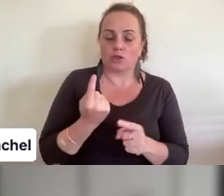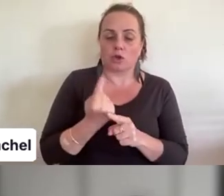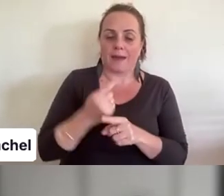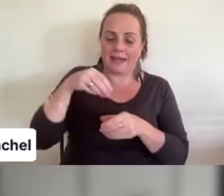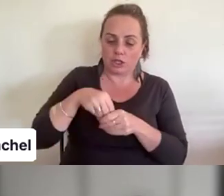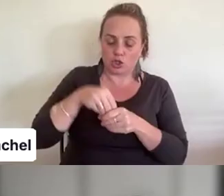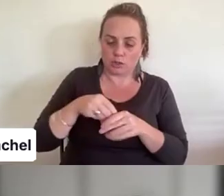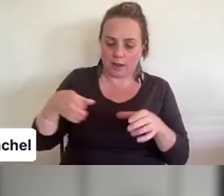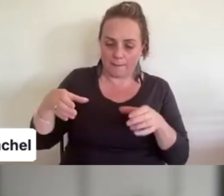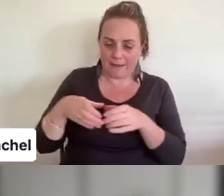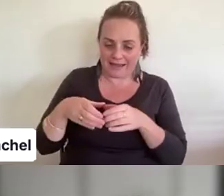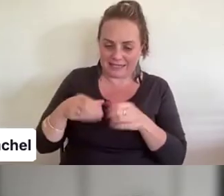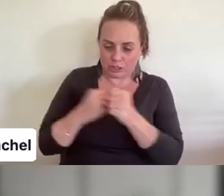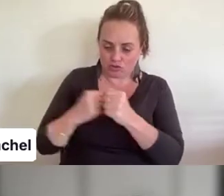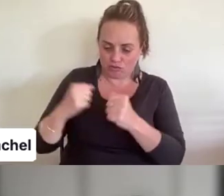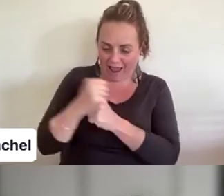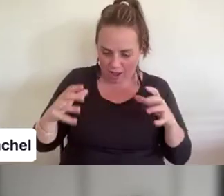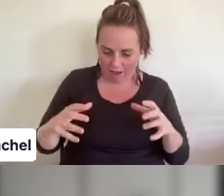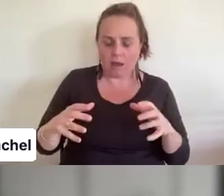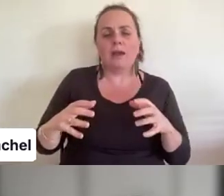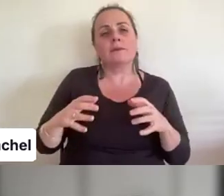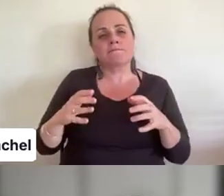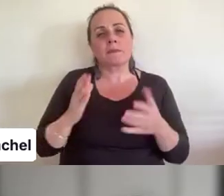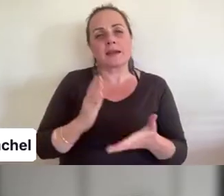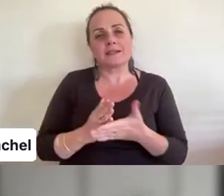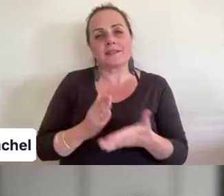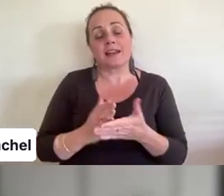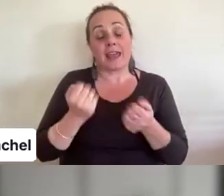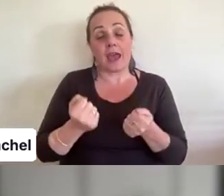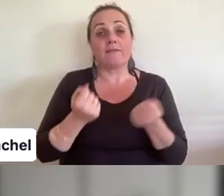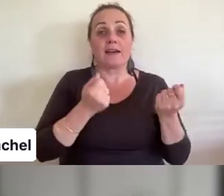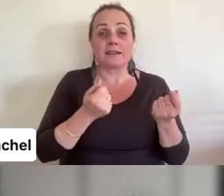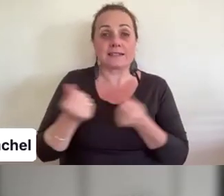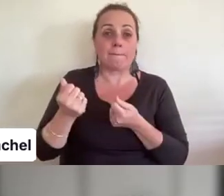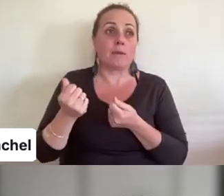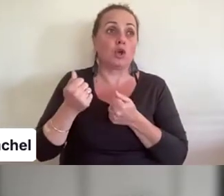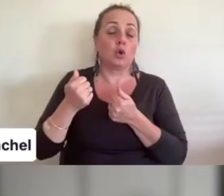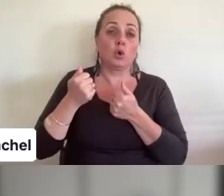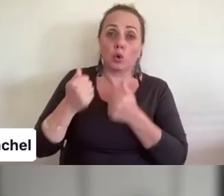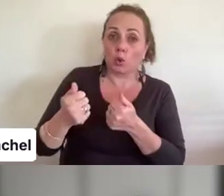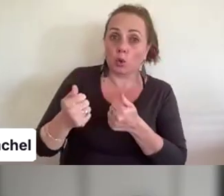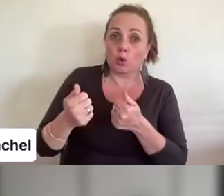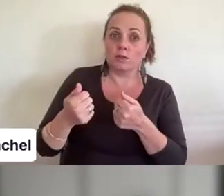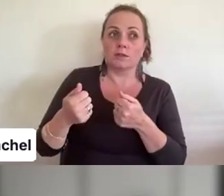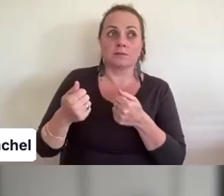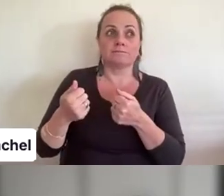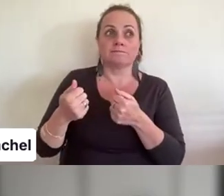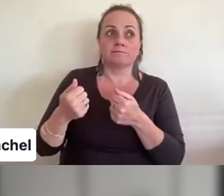structures, and there's definitely I think some really good, you know, some fertile ground there